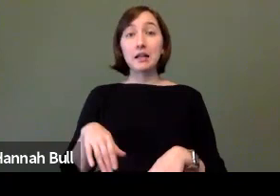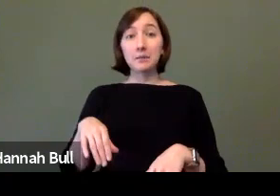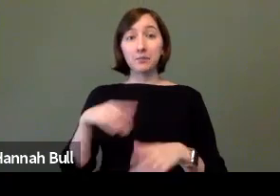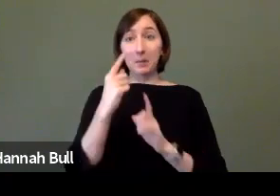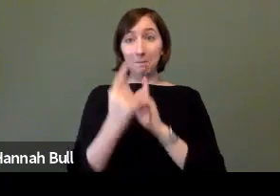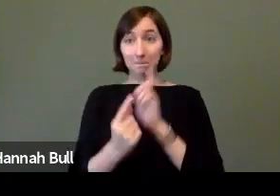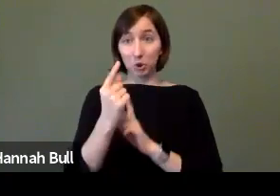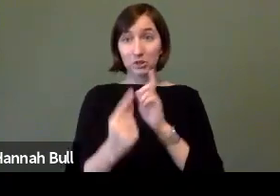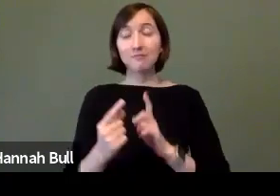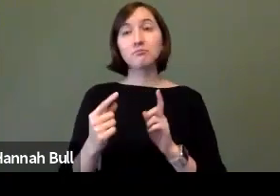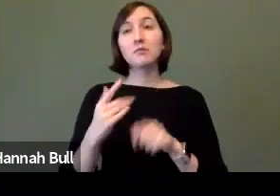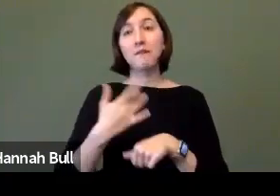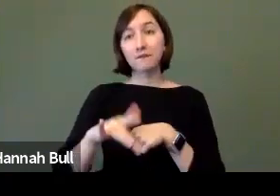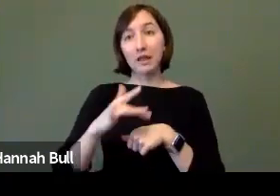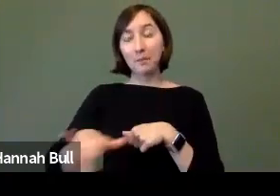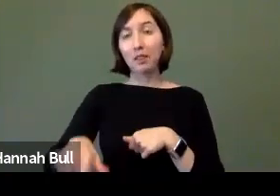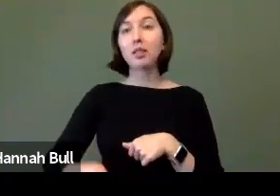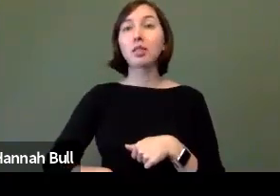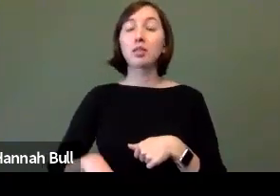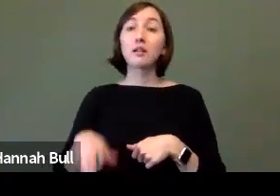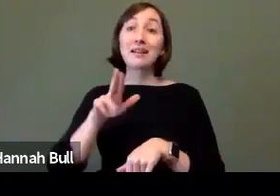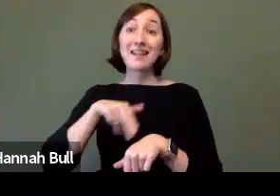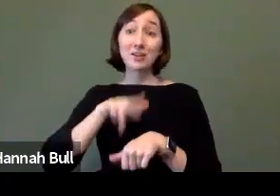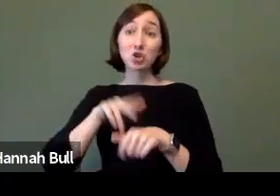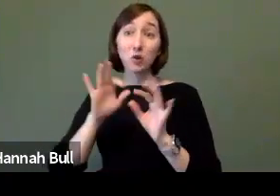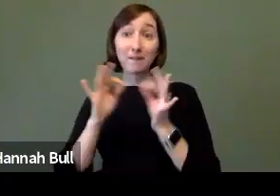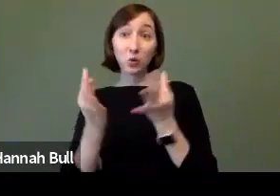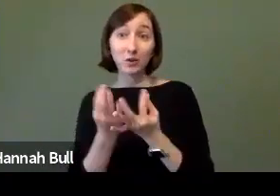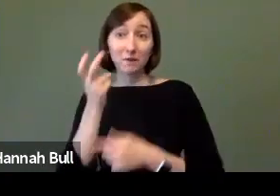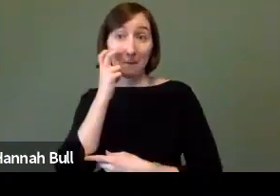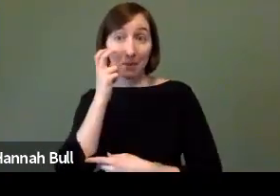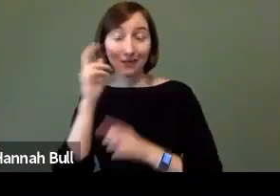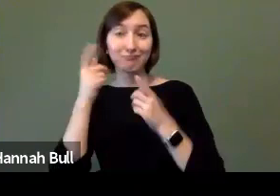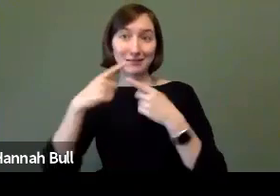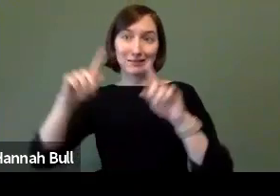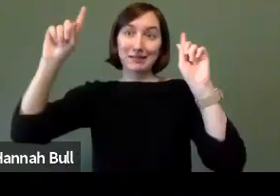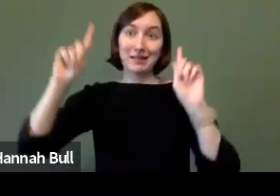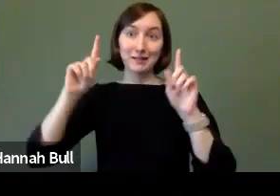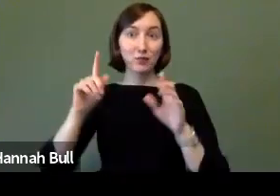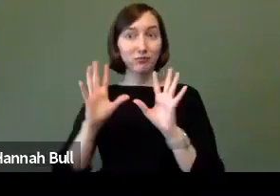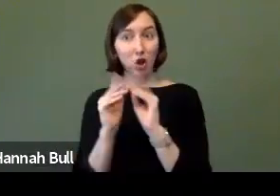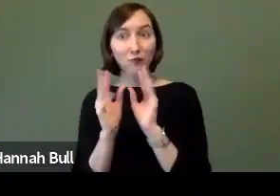The National Federation of the Blind has had a successful conference. Also the independent living organizations